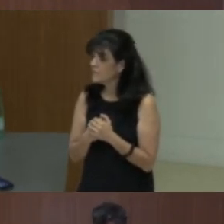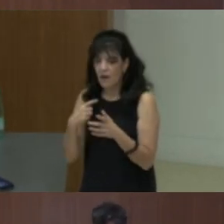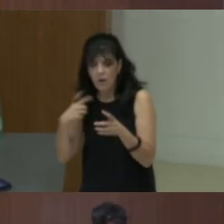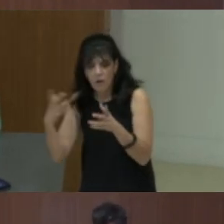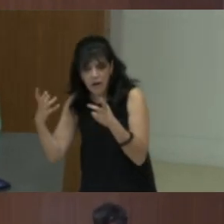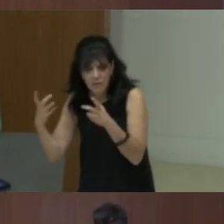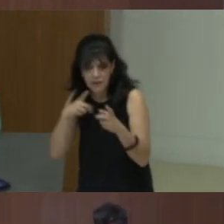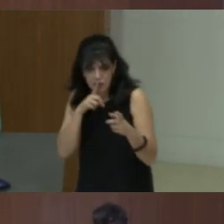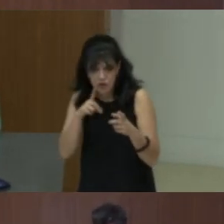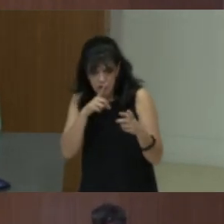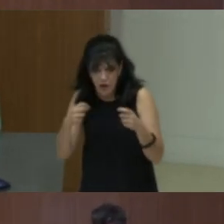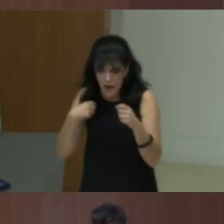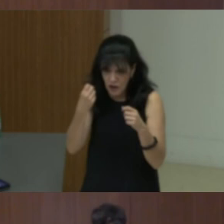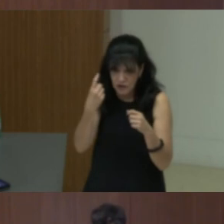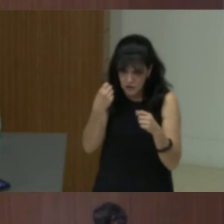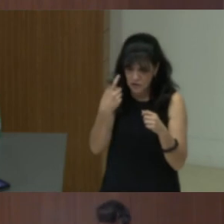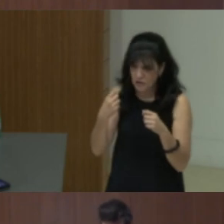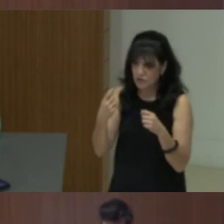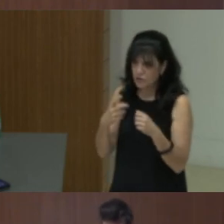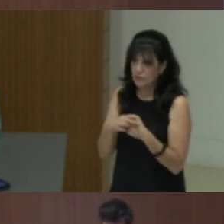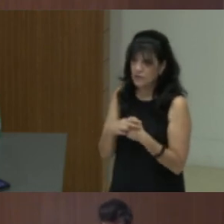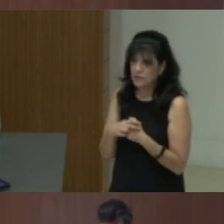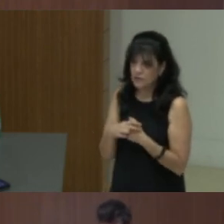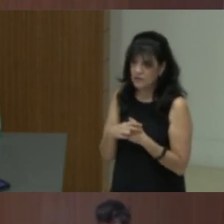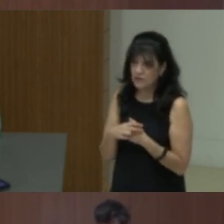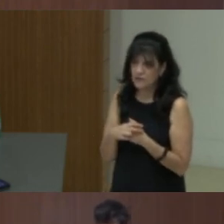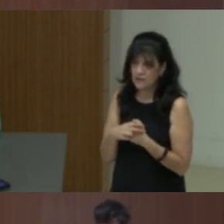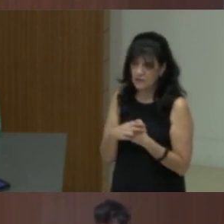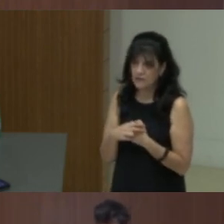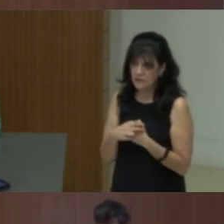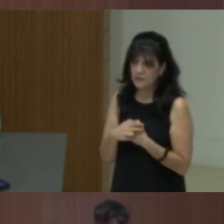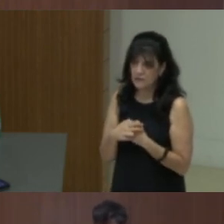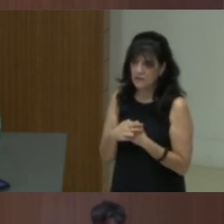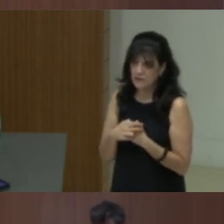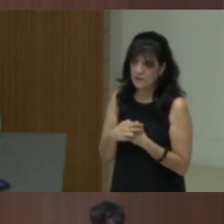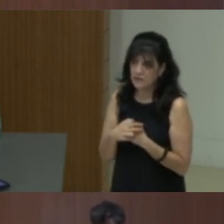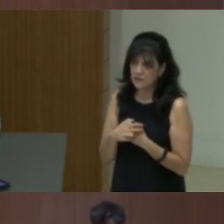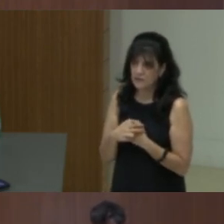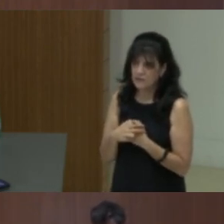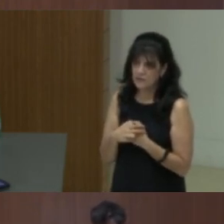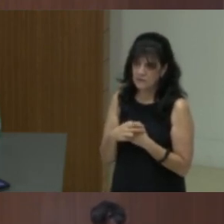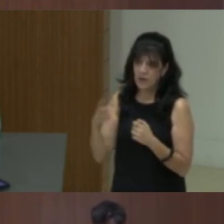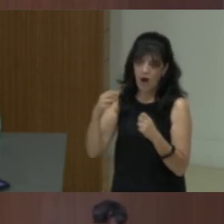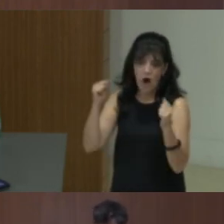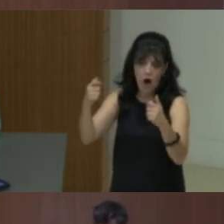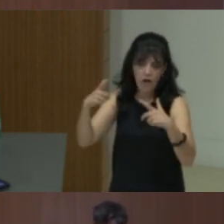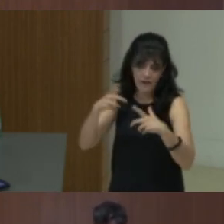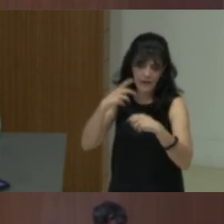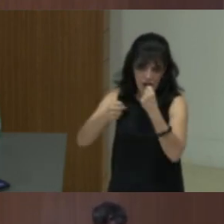But she, in all the years that she's been asking to live or to become a nun, she's been constantly refused.